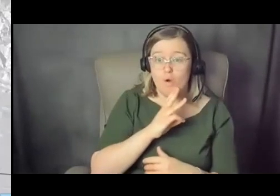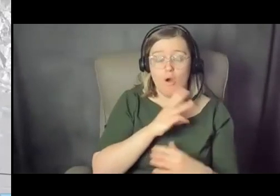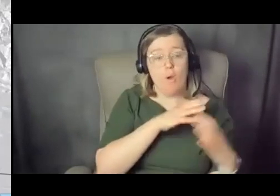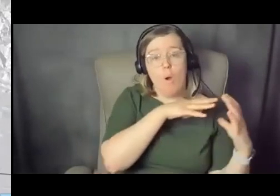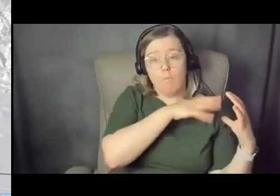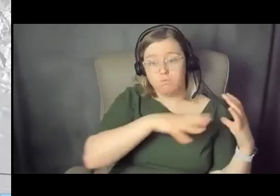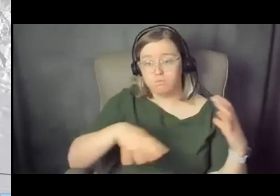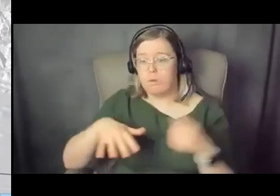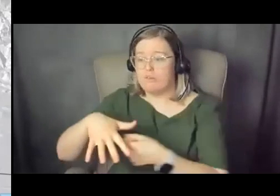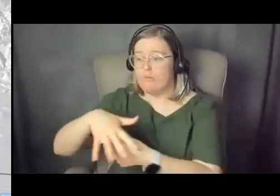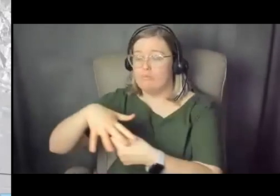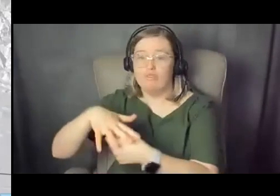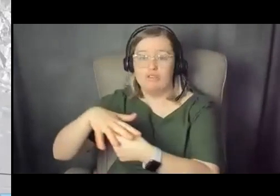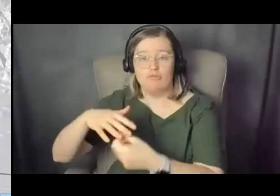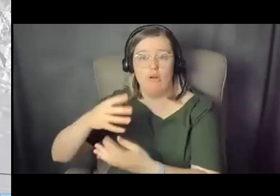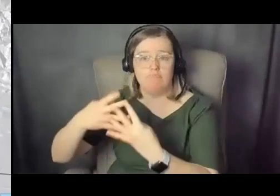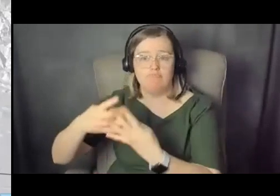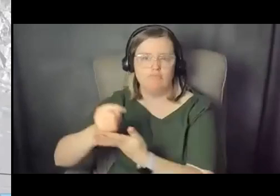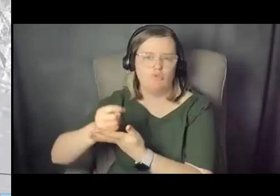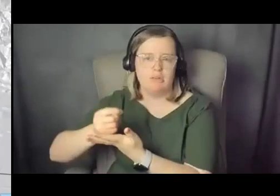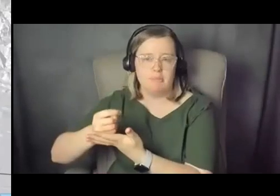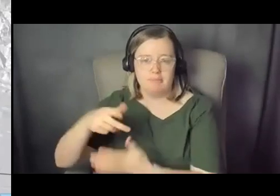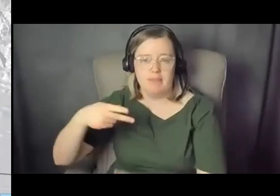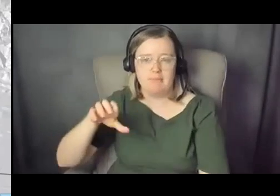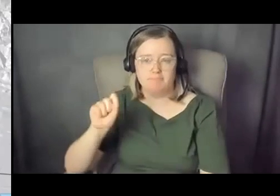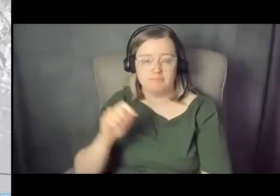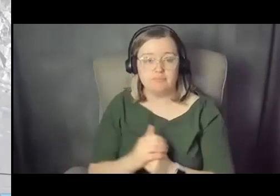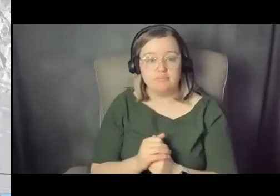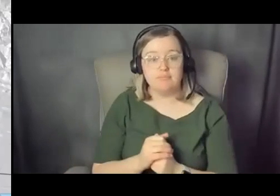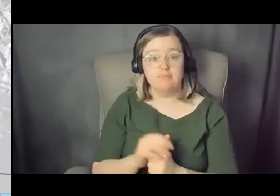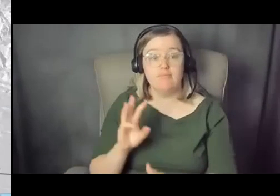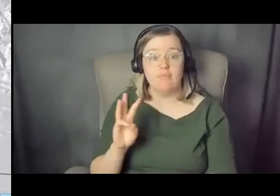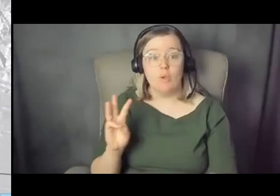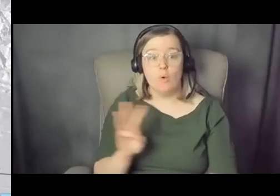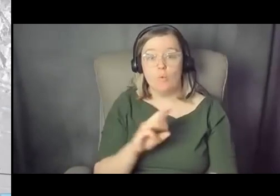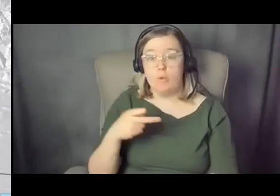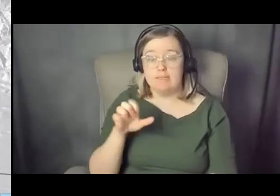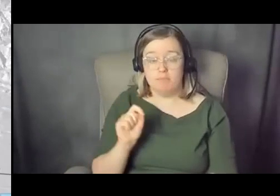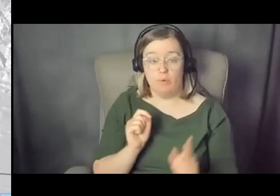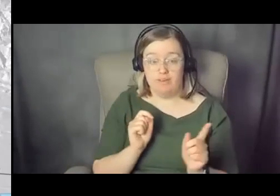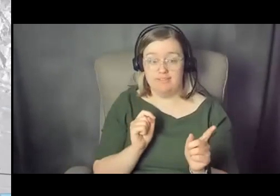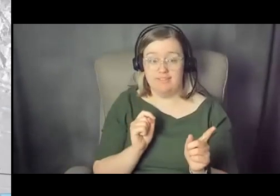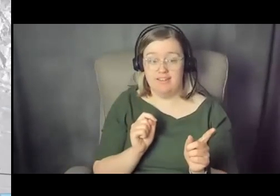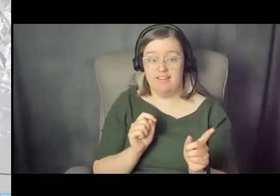West point right here is the treatment plant that serves this